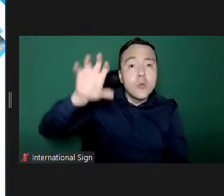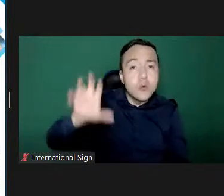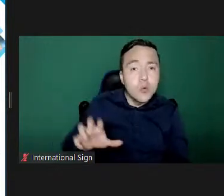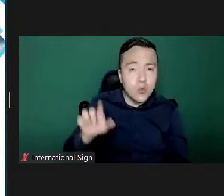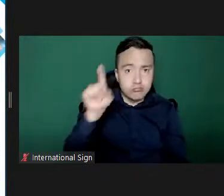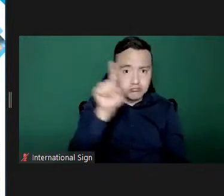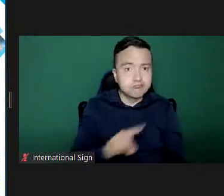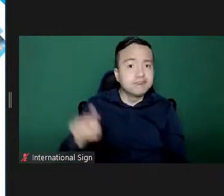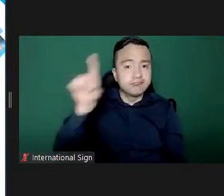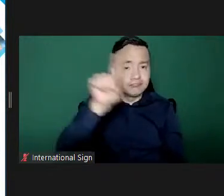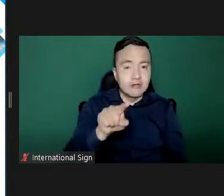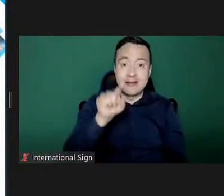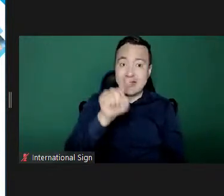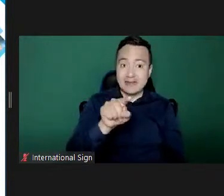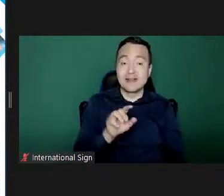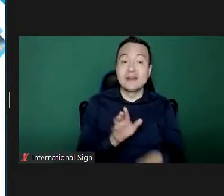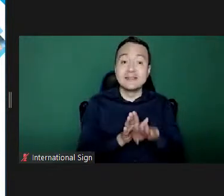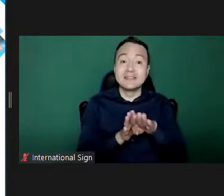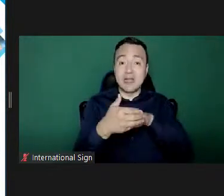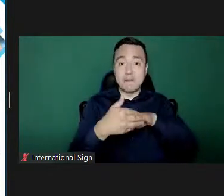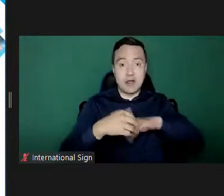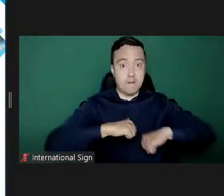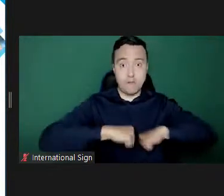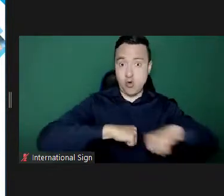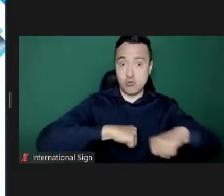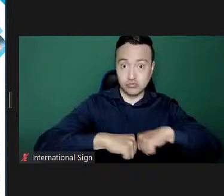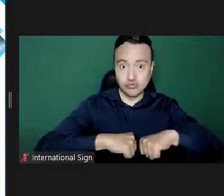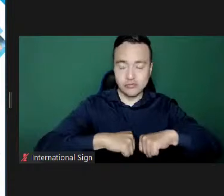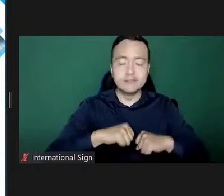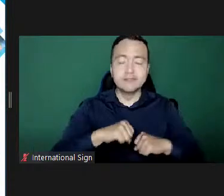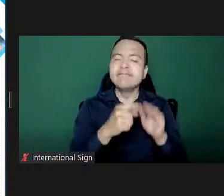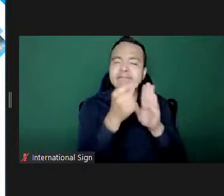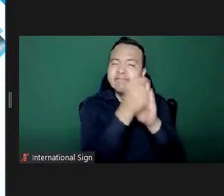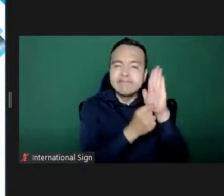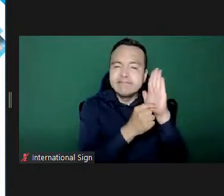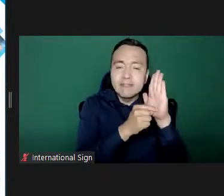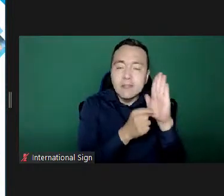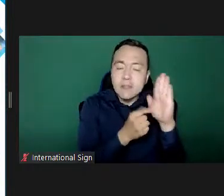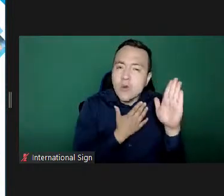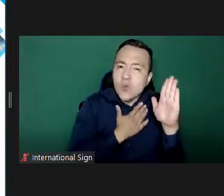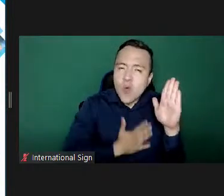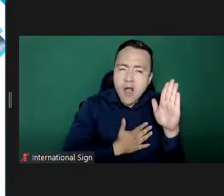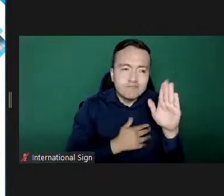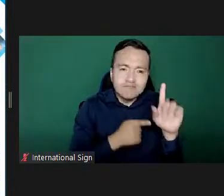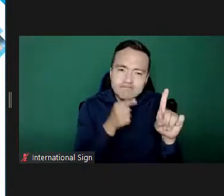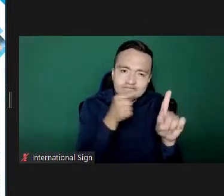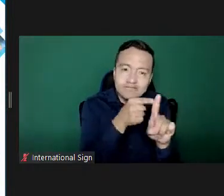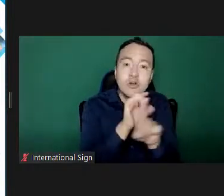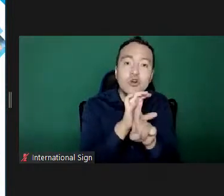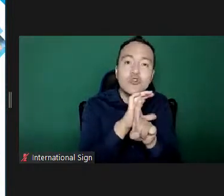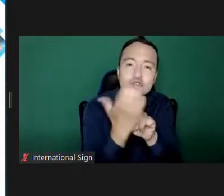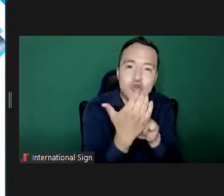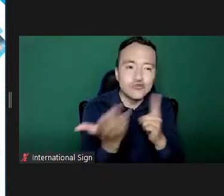culture, into the music, into the lifestyle, to make physical activity fun.